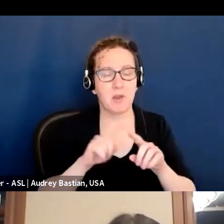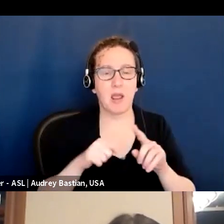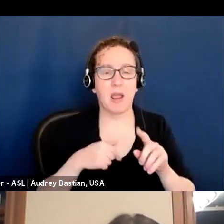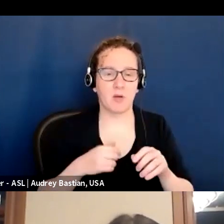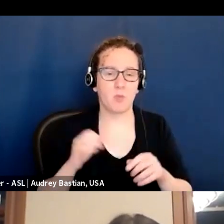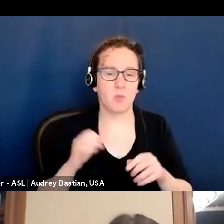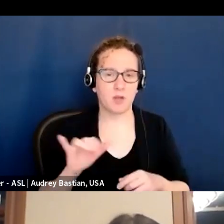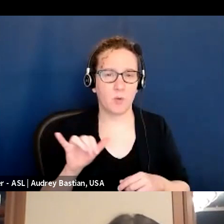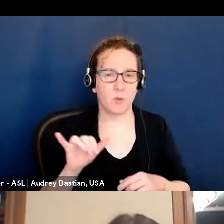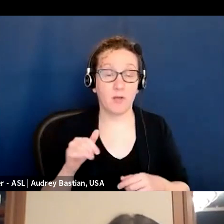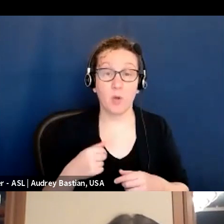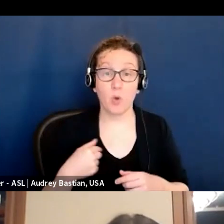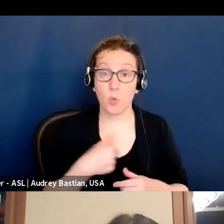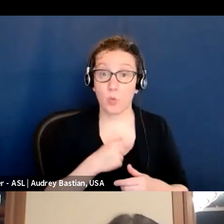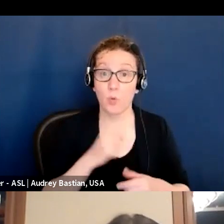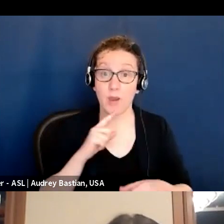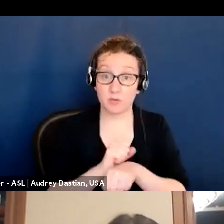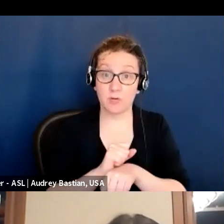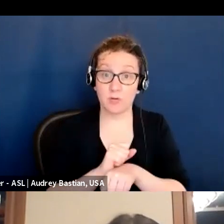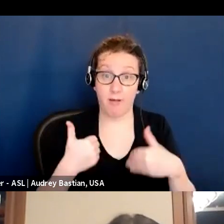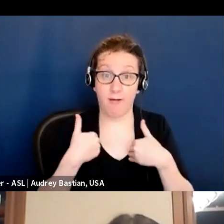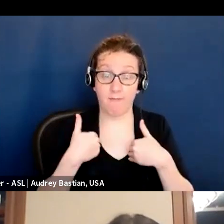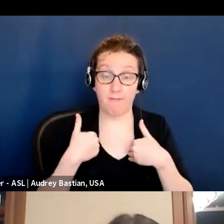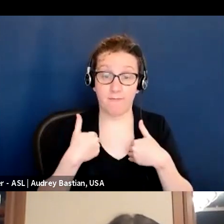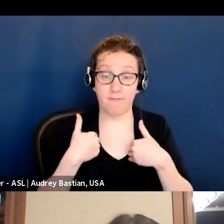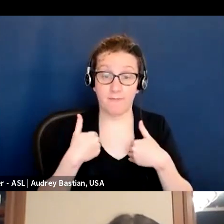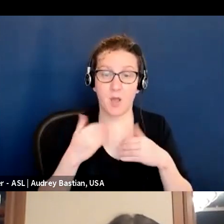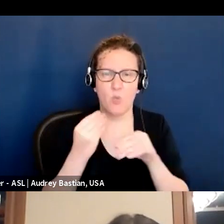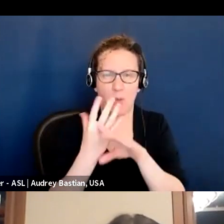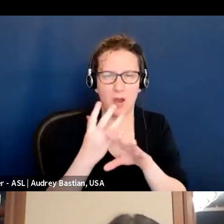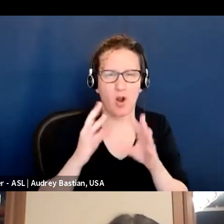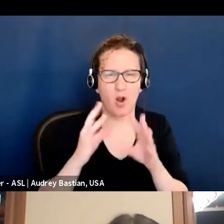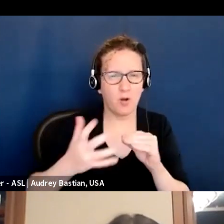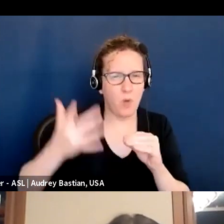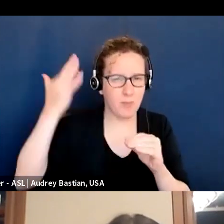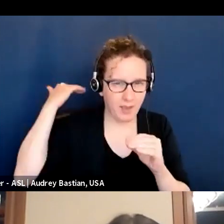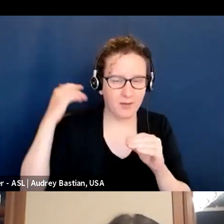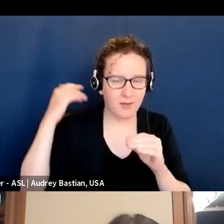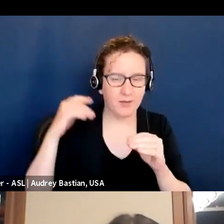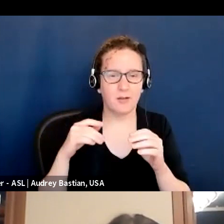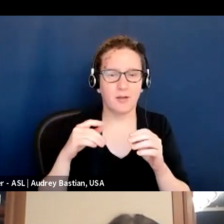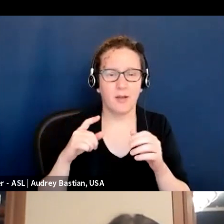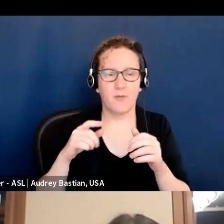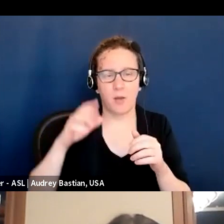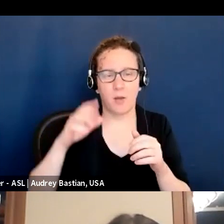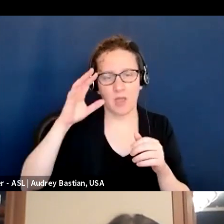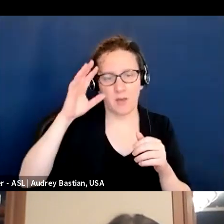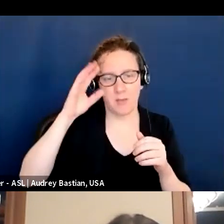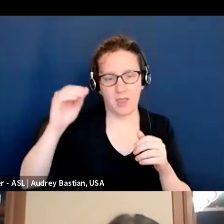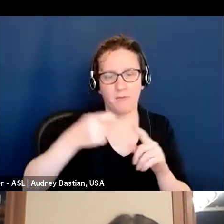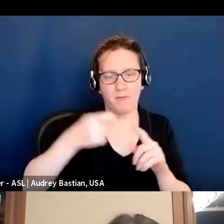We actually have we did a webinar a while back with first a gentleman from Argentina who